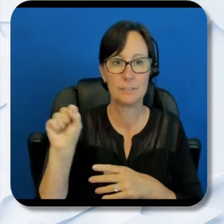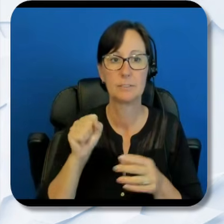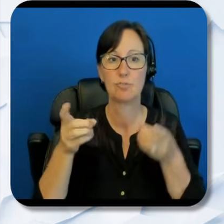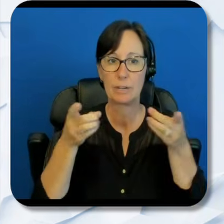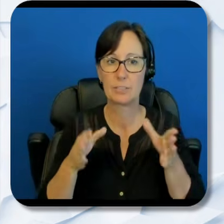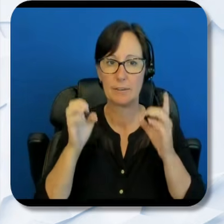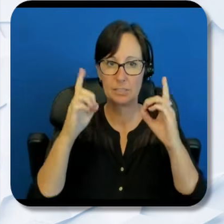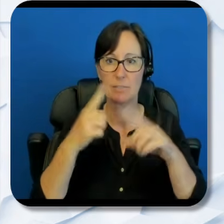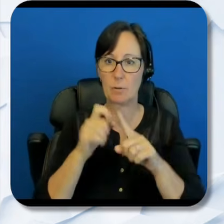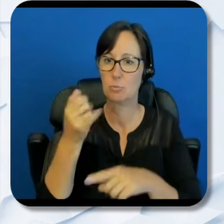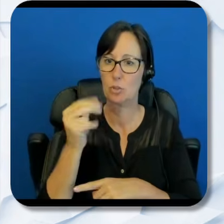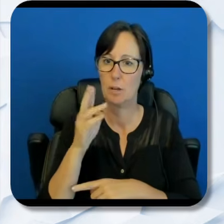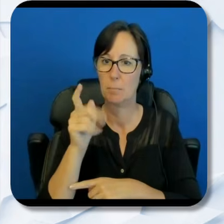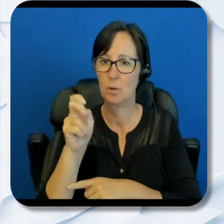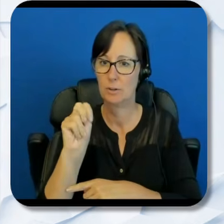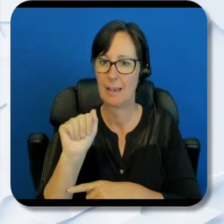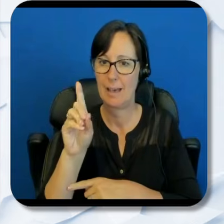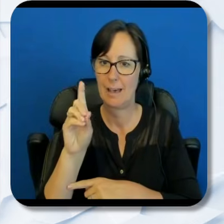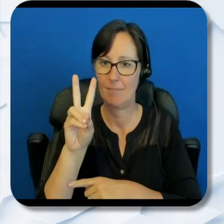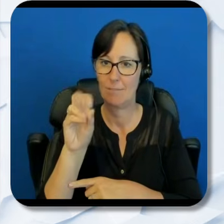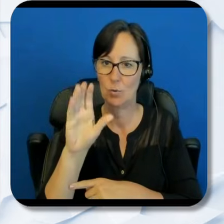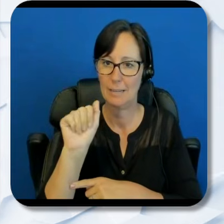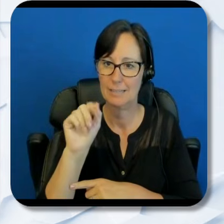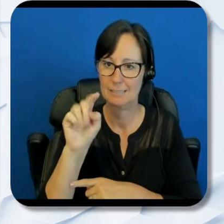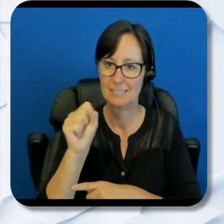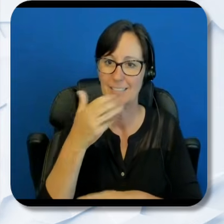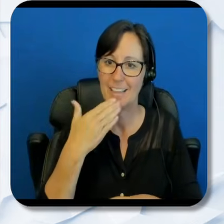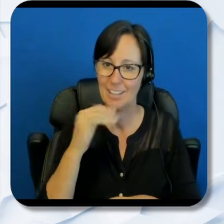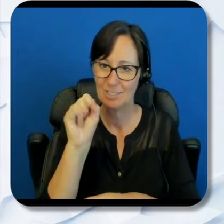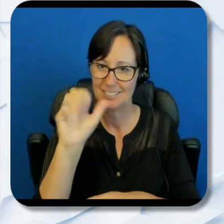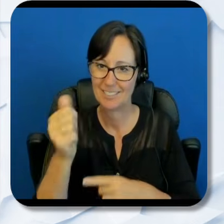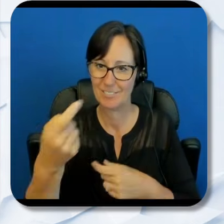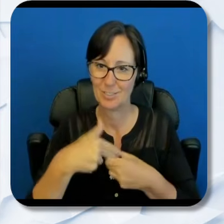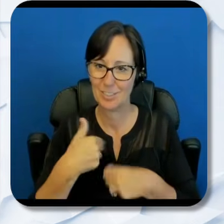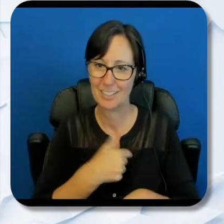from John Burton Advocates. So thank you for being with us, Jessica, welcome.